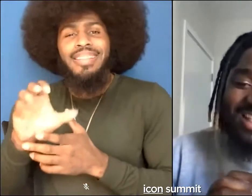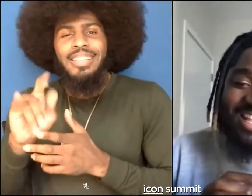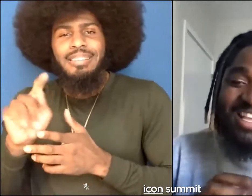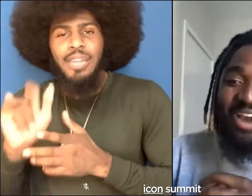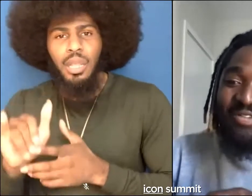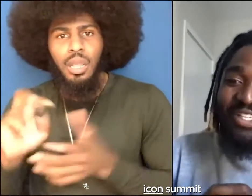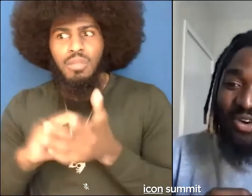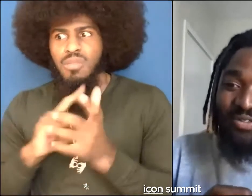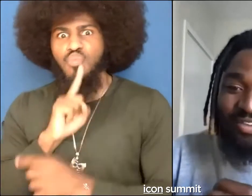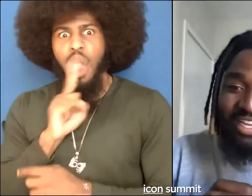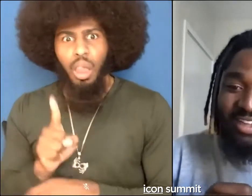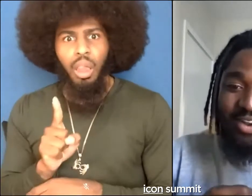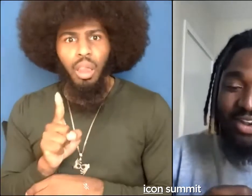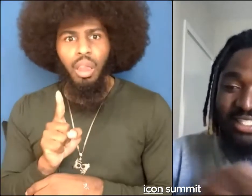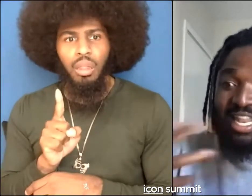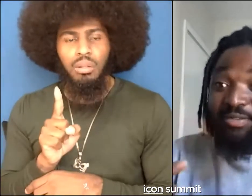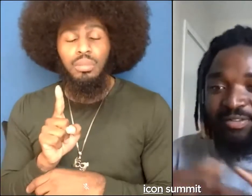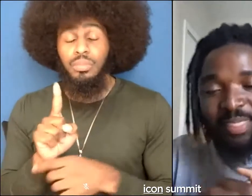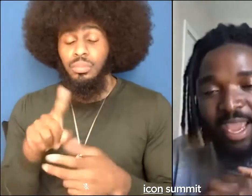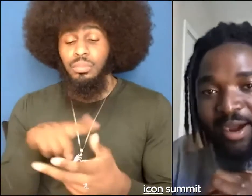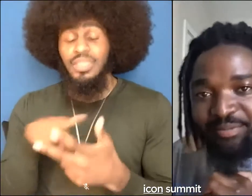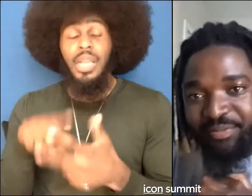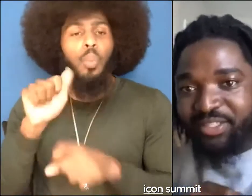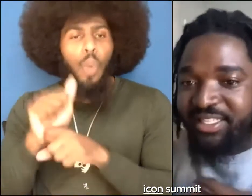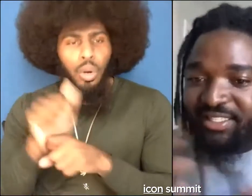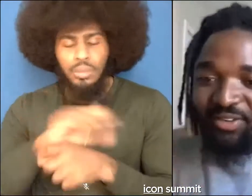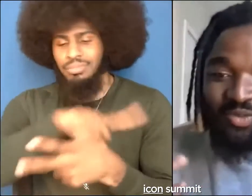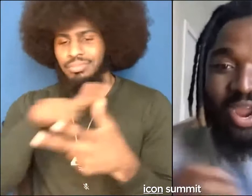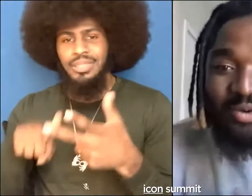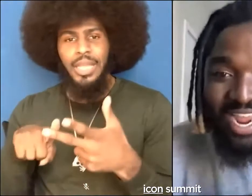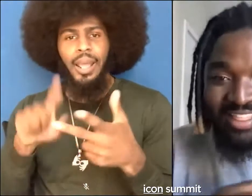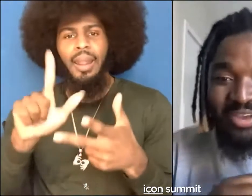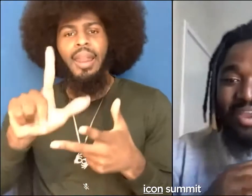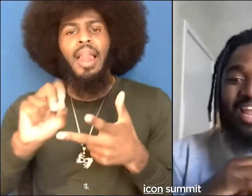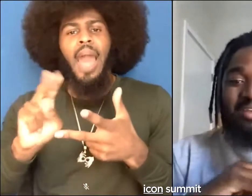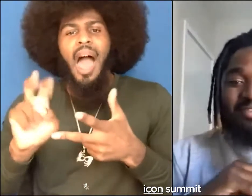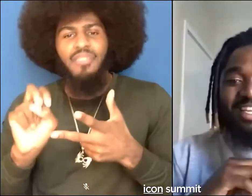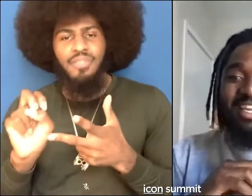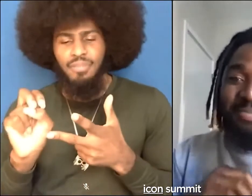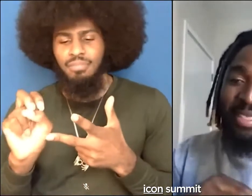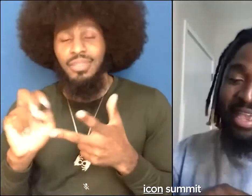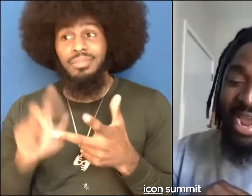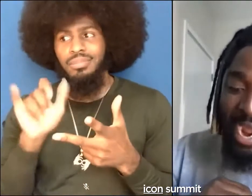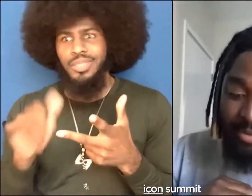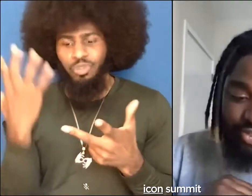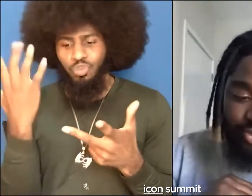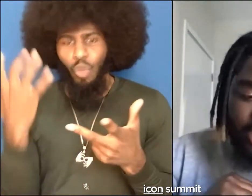The third thing I'll finish off on is love. Because it is the reason why I think we're alive in here.